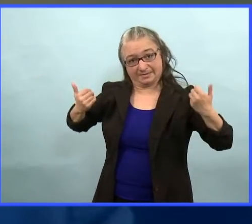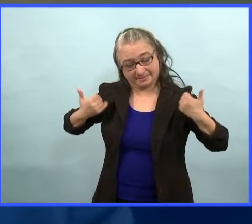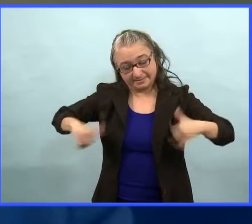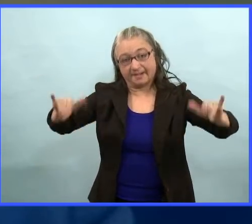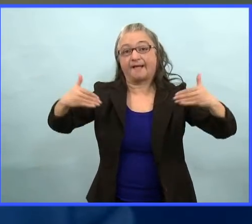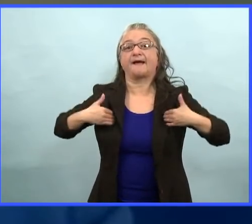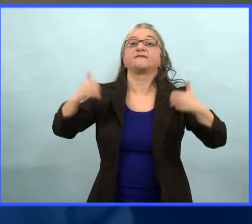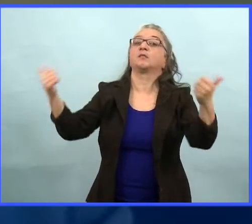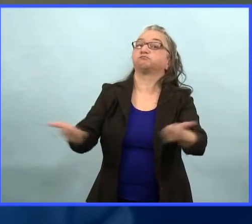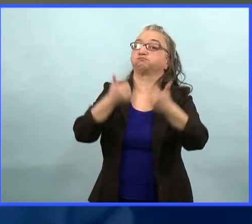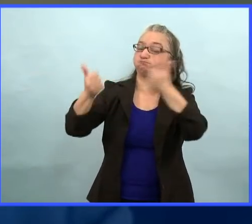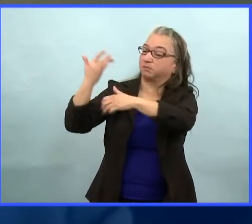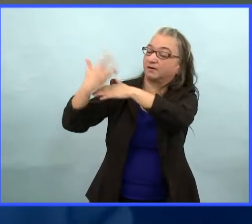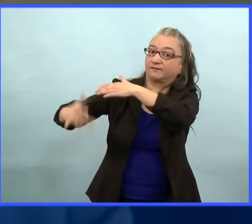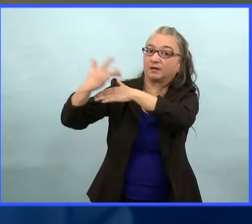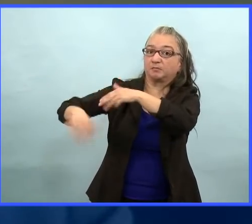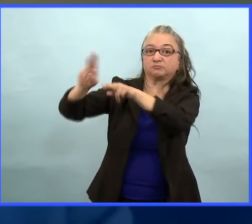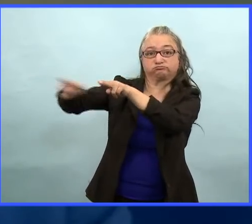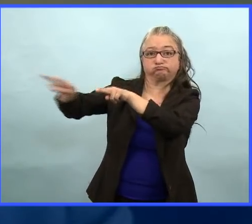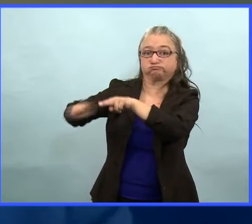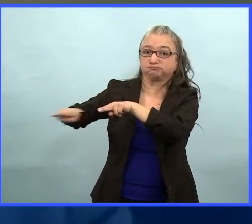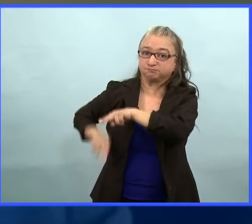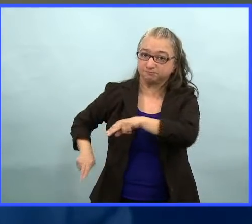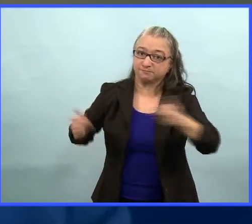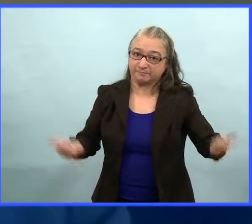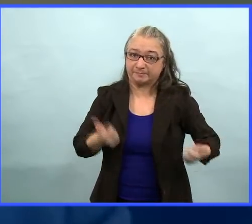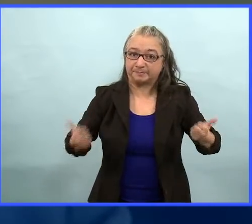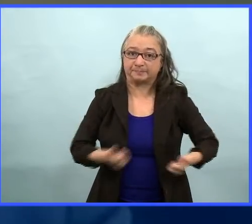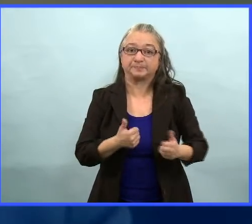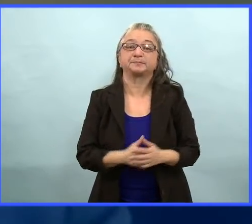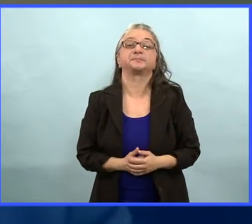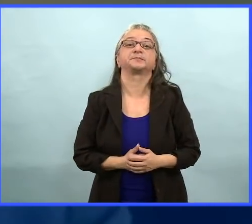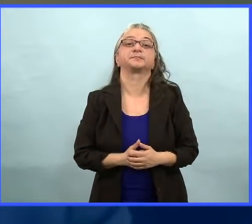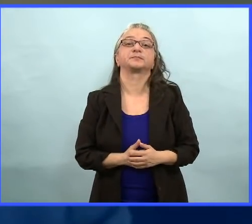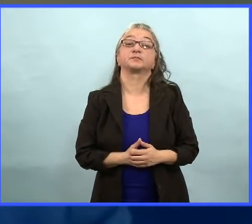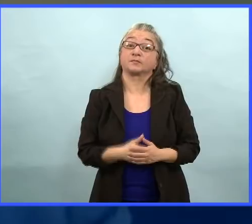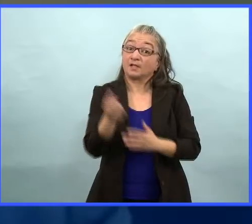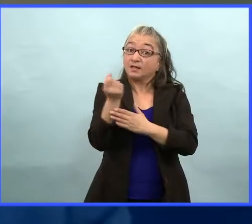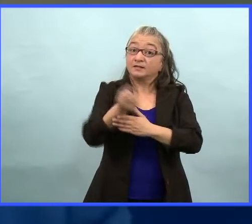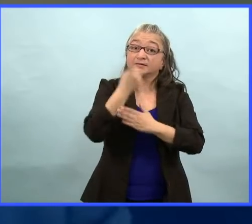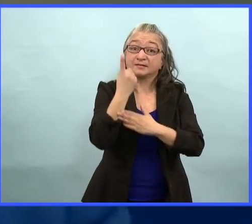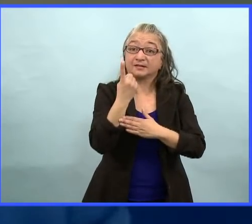there is a cost to all of these efforts though pulling staff to assist in various high need